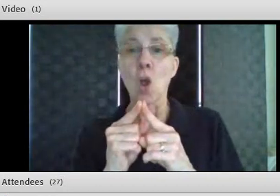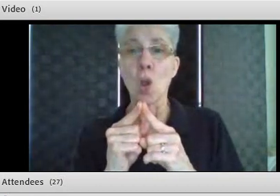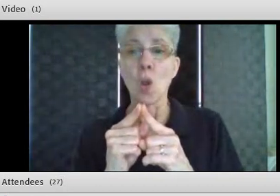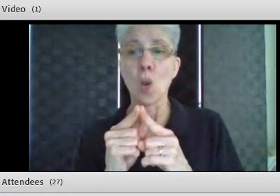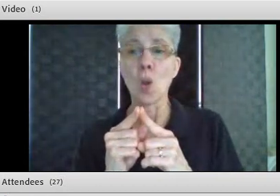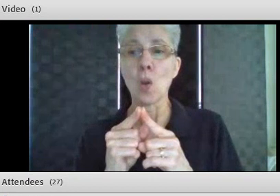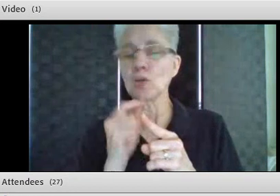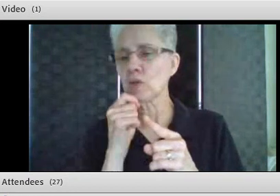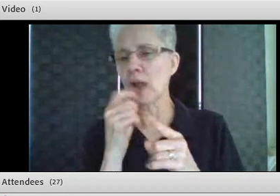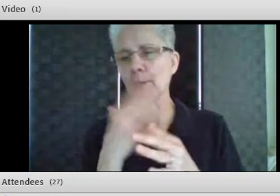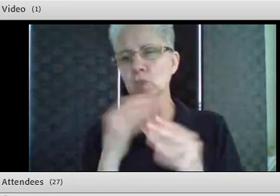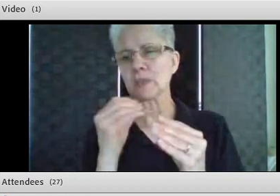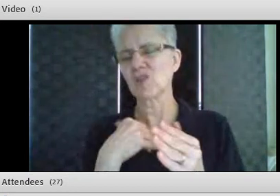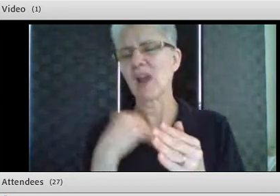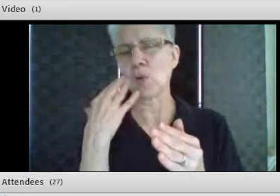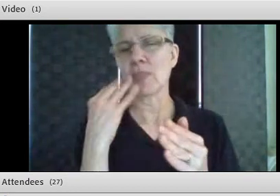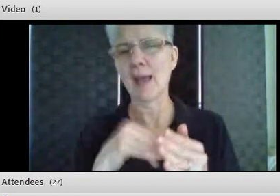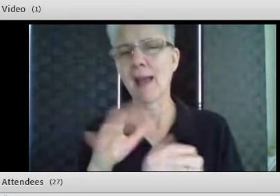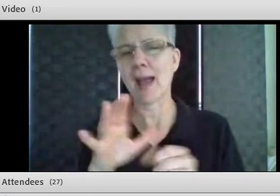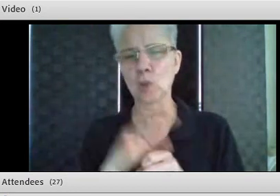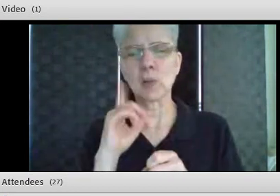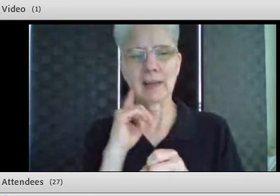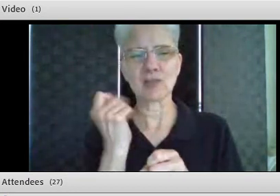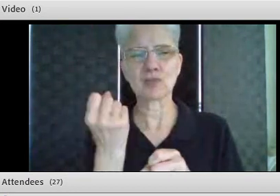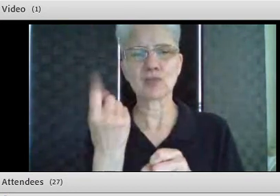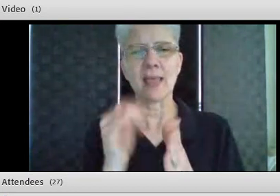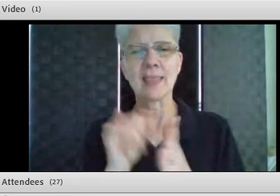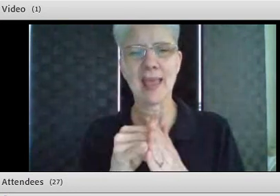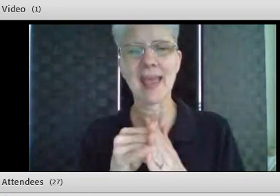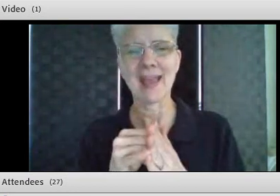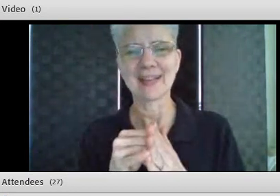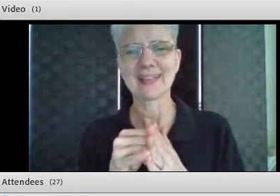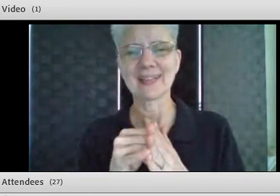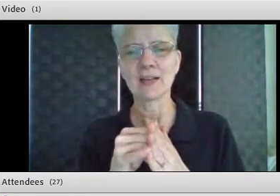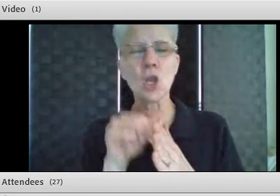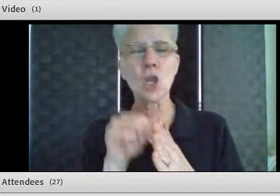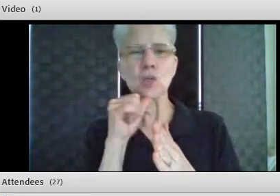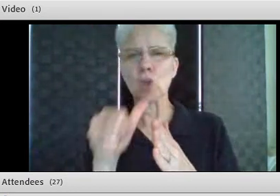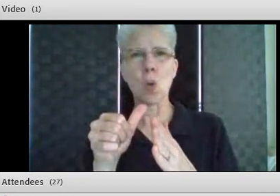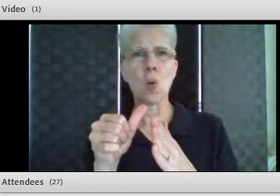and it's going to match with what you say. And also to Pat and Gretchen who are saying